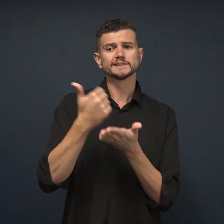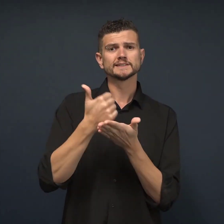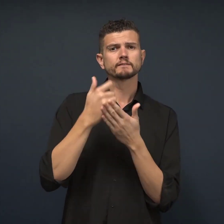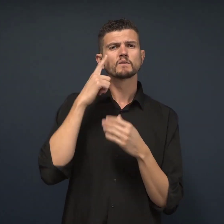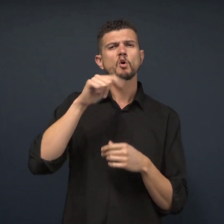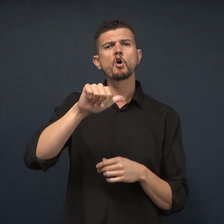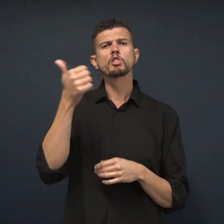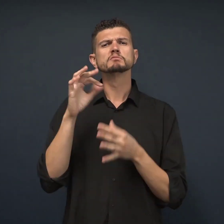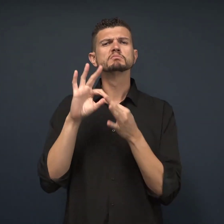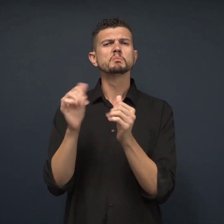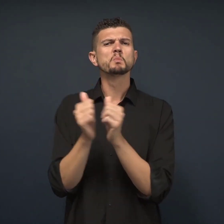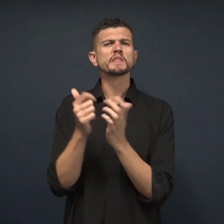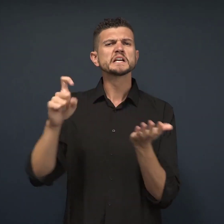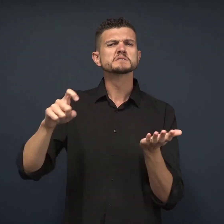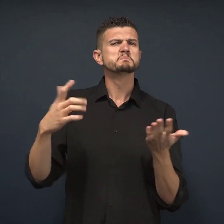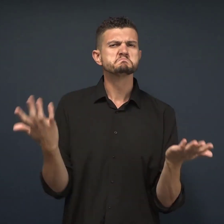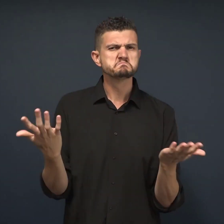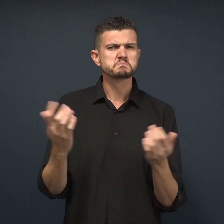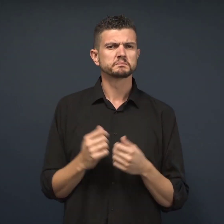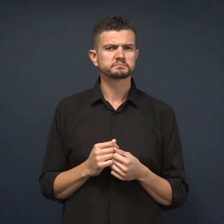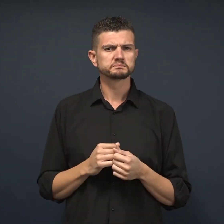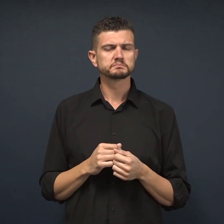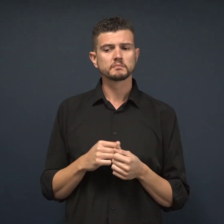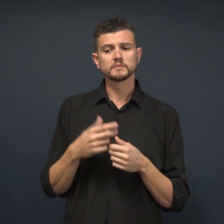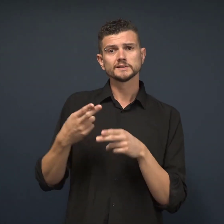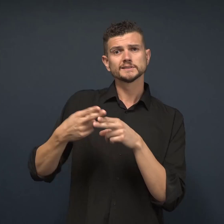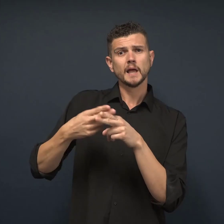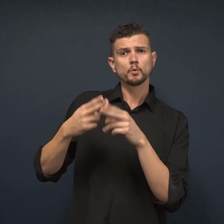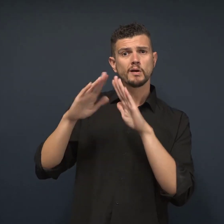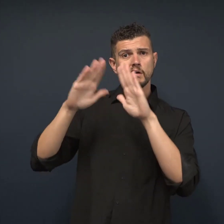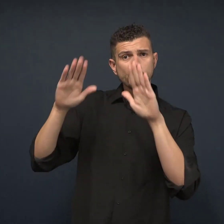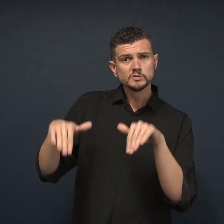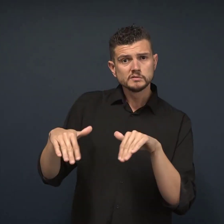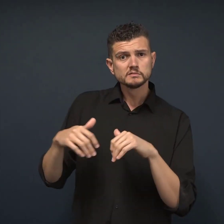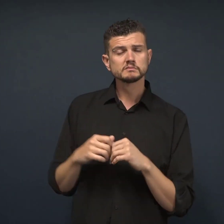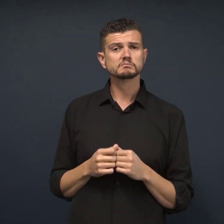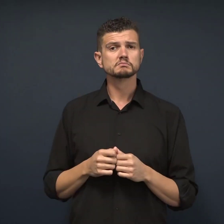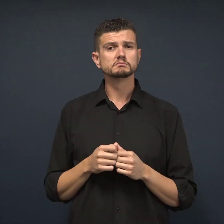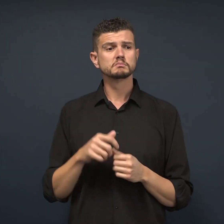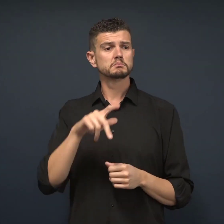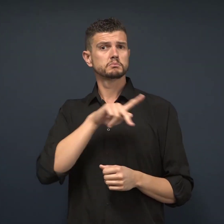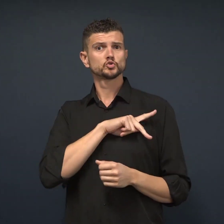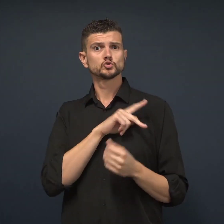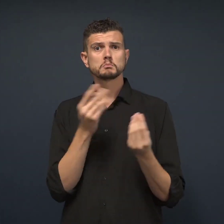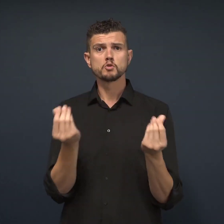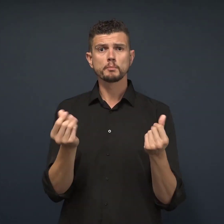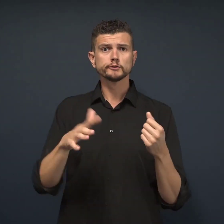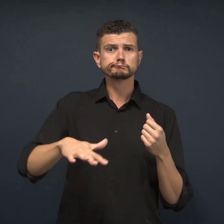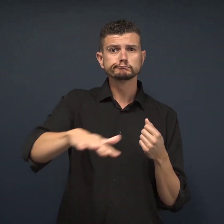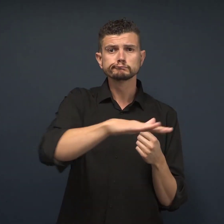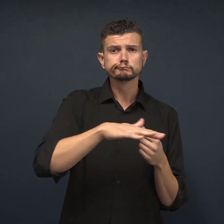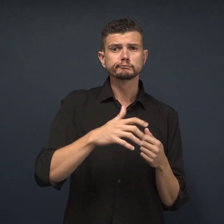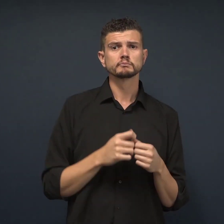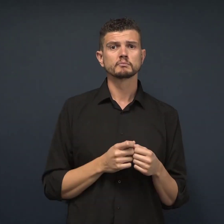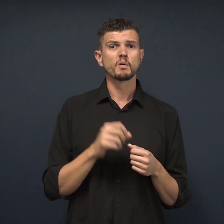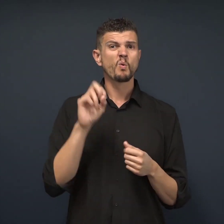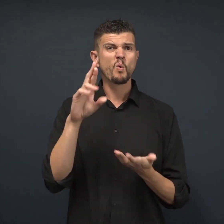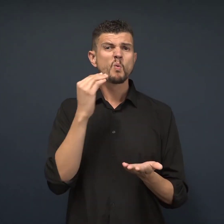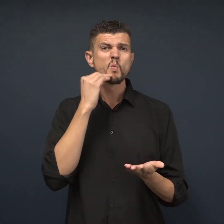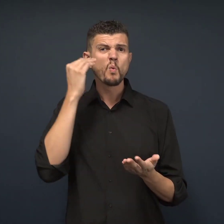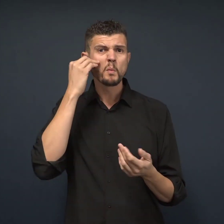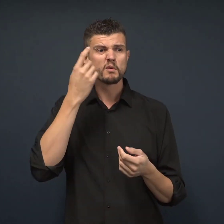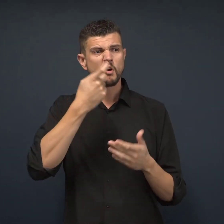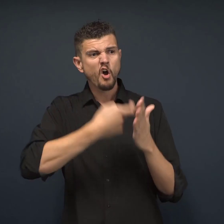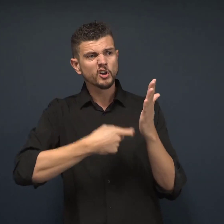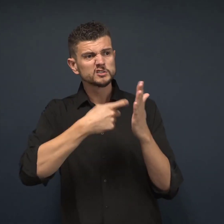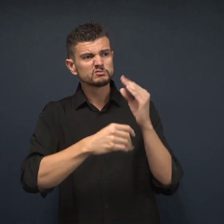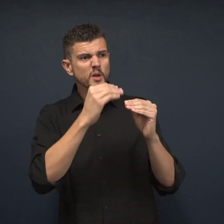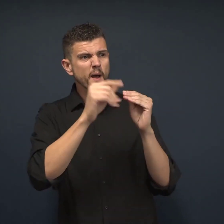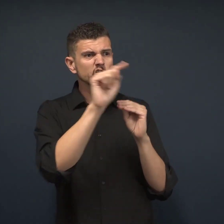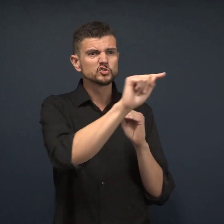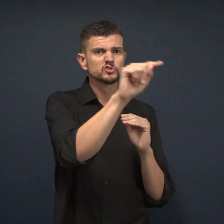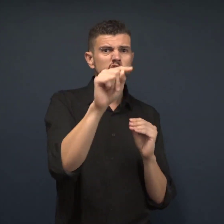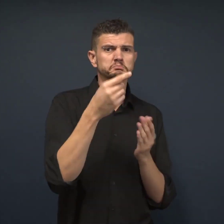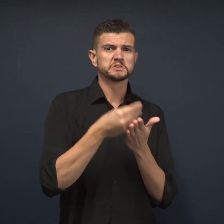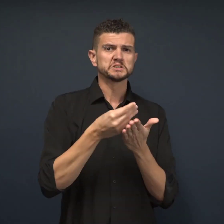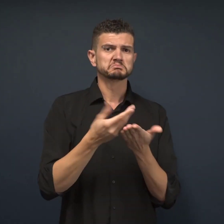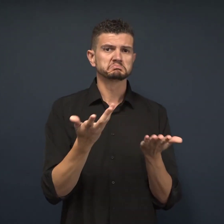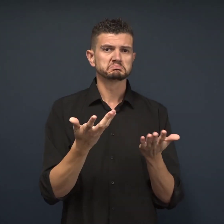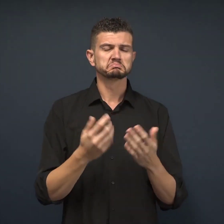of assistance for other needs such as temporary housing, personal property or home repair costs.